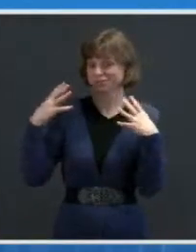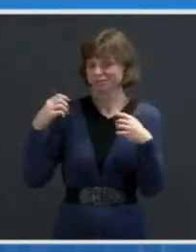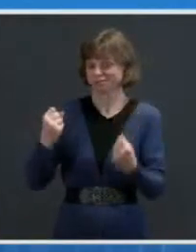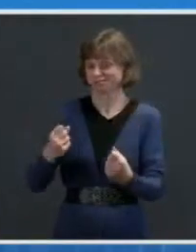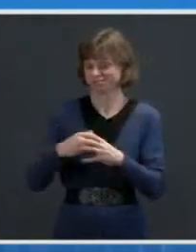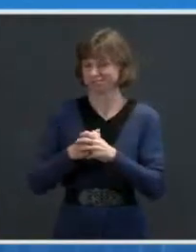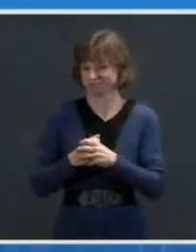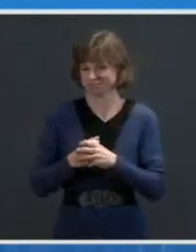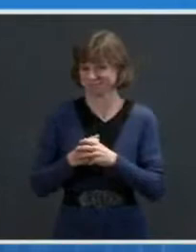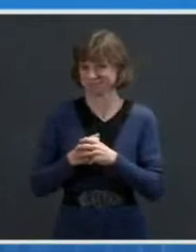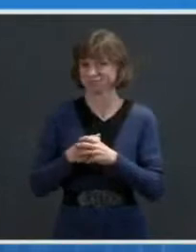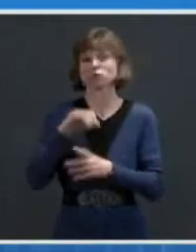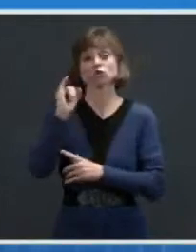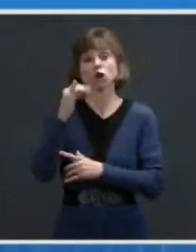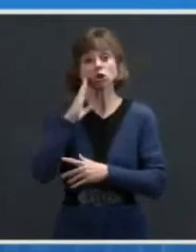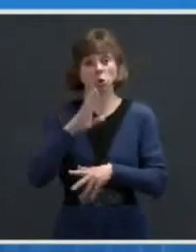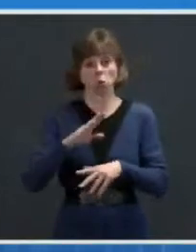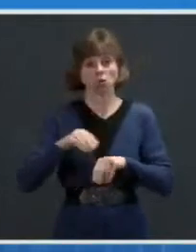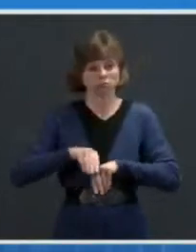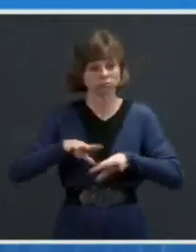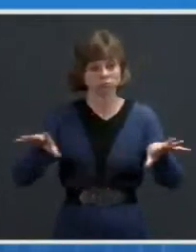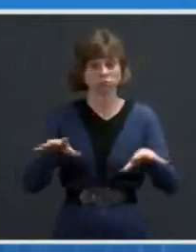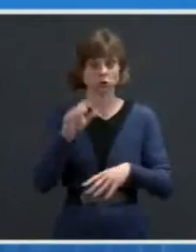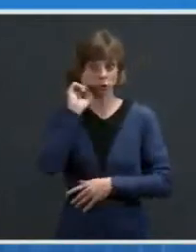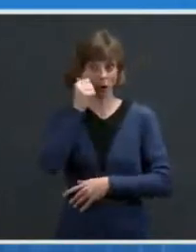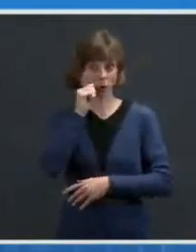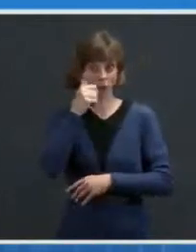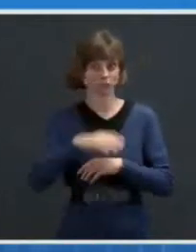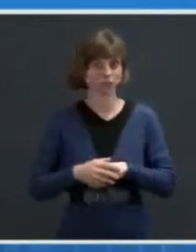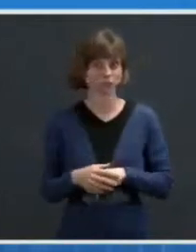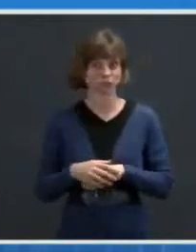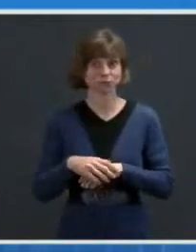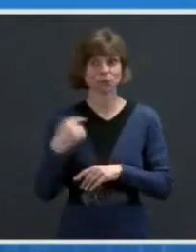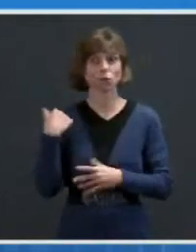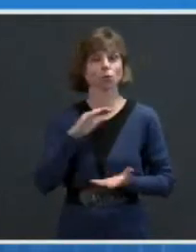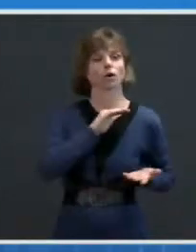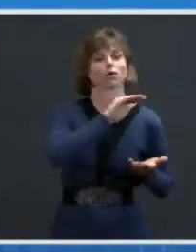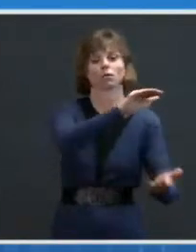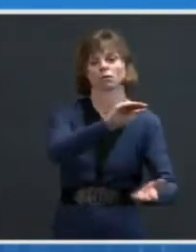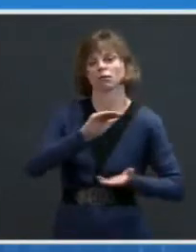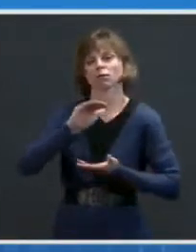AND COMMUNITY HEALTH CENTERS. JOHNSON & JOHNSON DOSES WILL BE